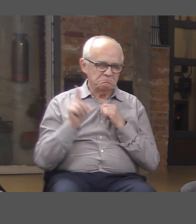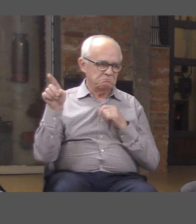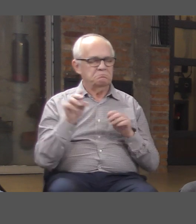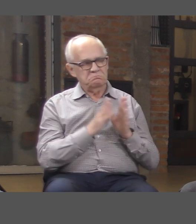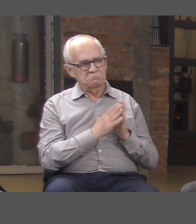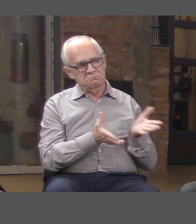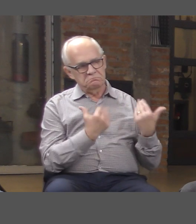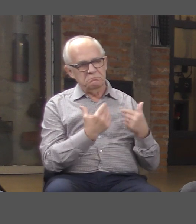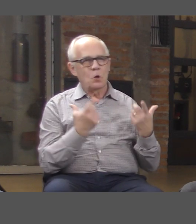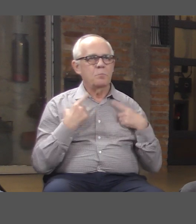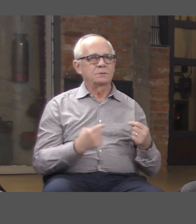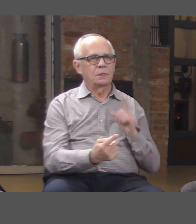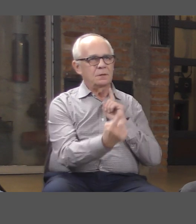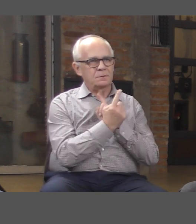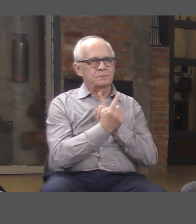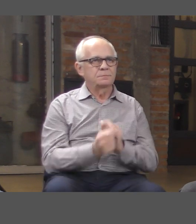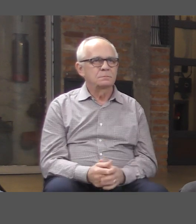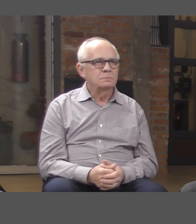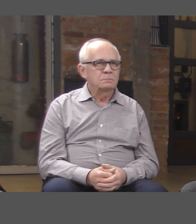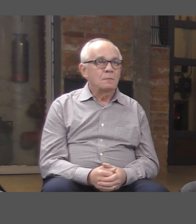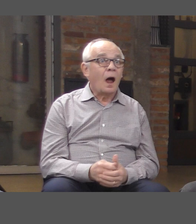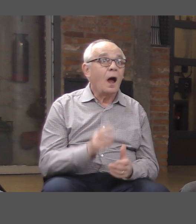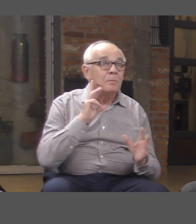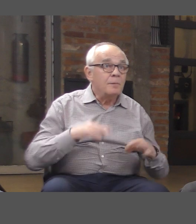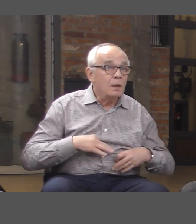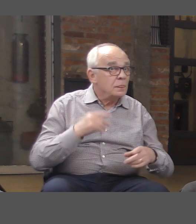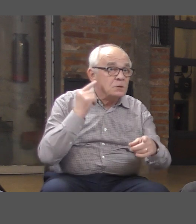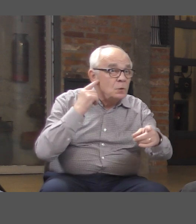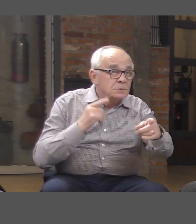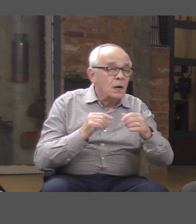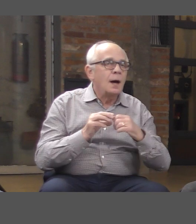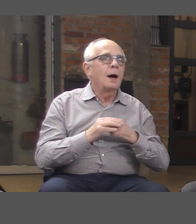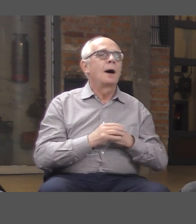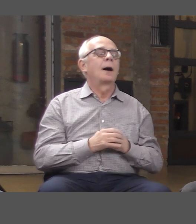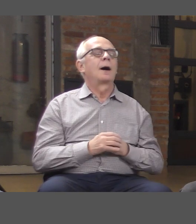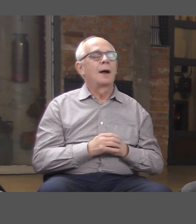[Marek]: and they invited her to a personal meeting, live. "You're the one who can't hear!